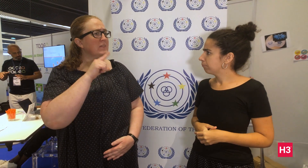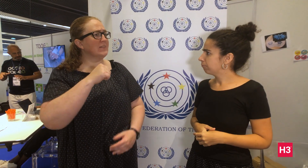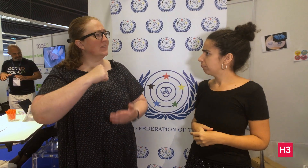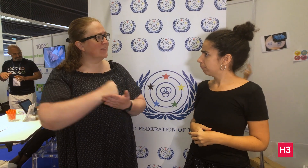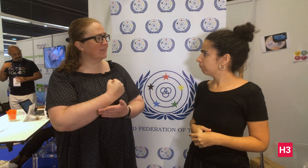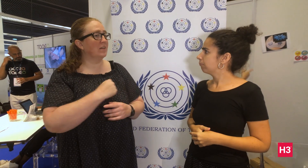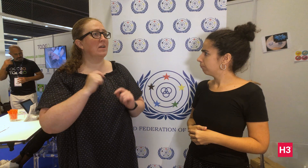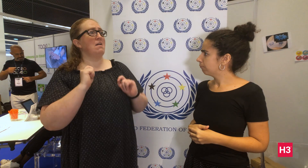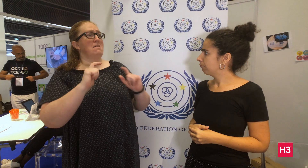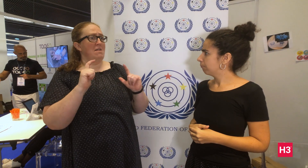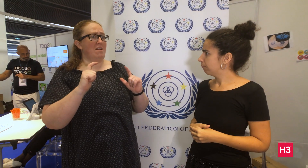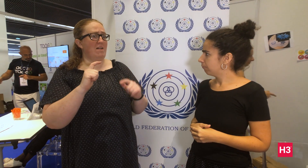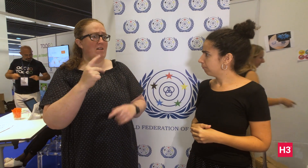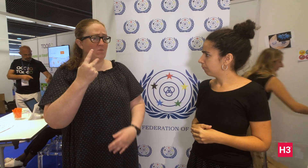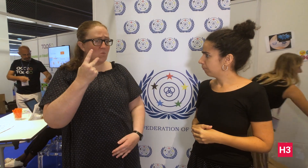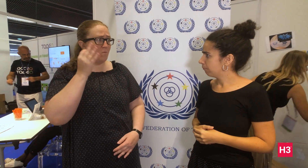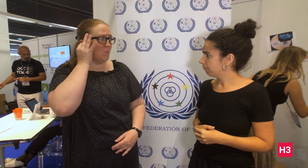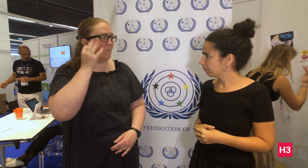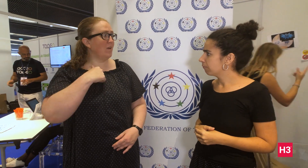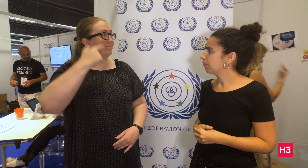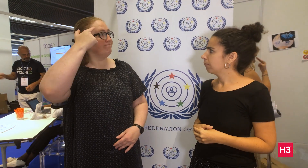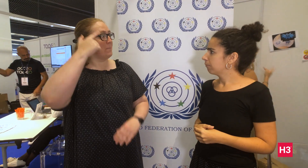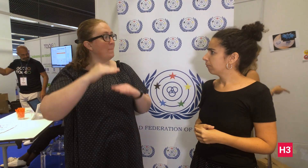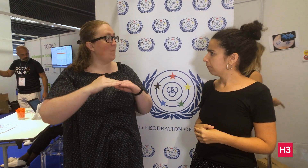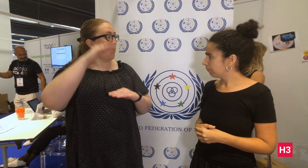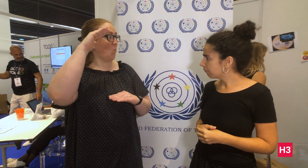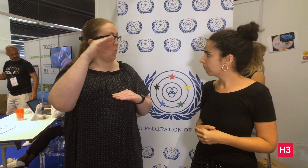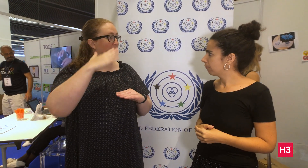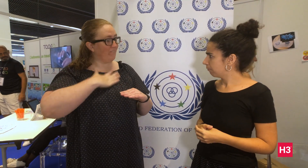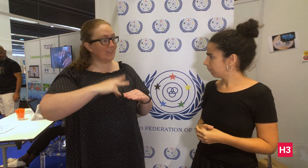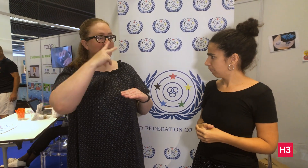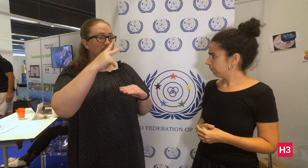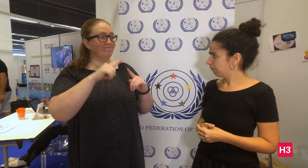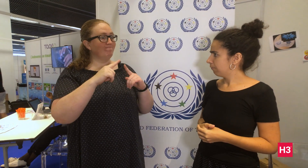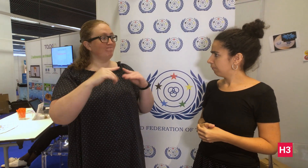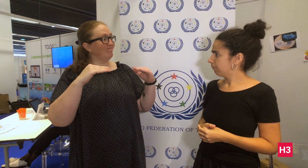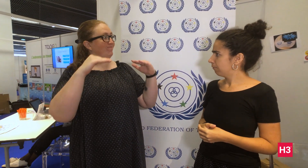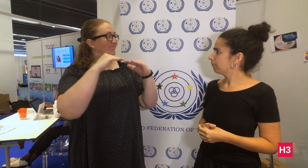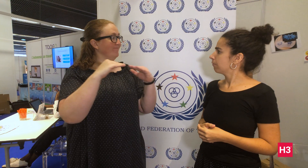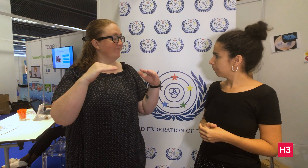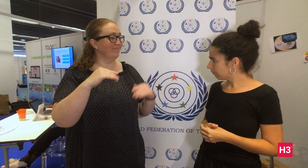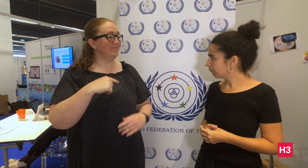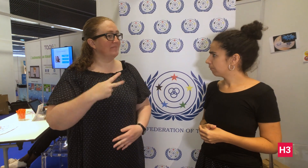It is a pity. I was surprised at first. I thought the board would be more balanced.